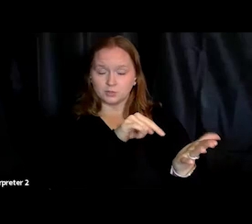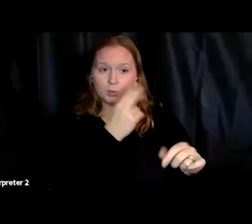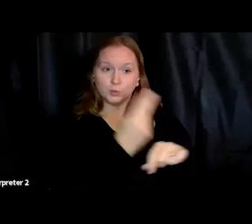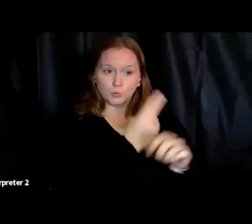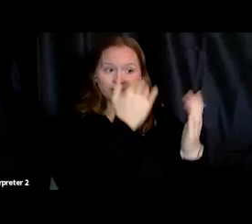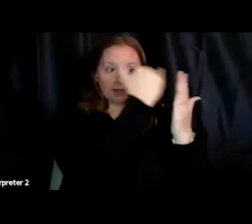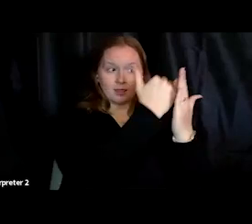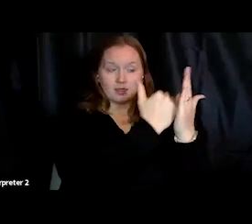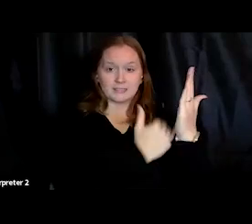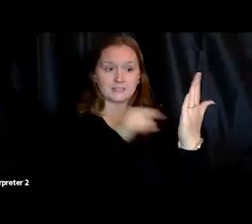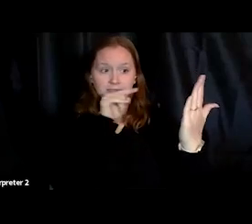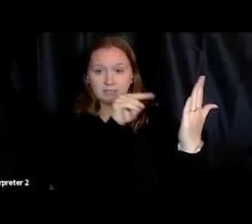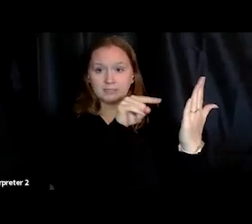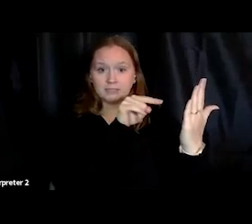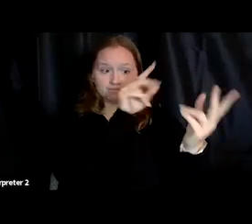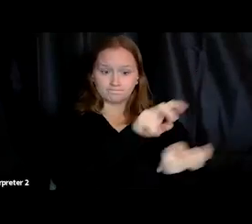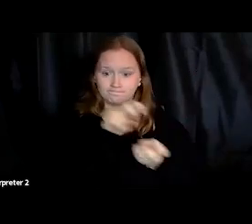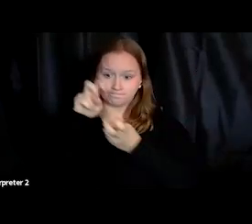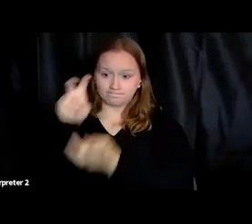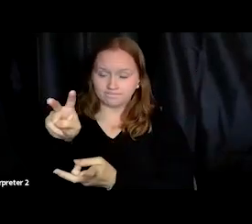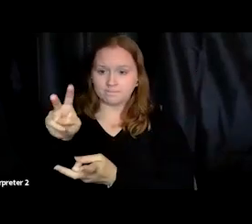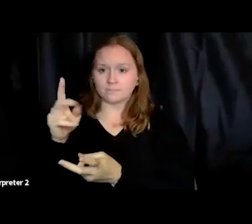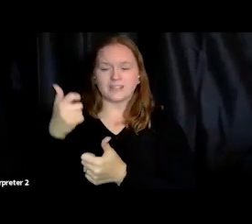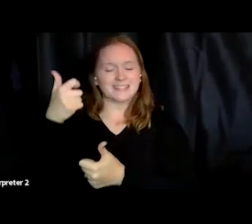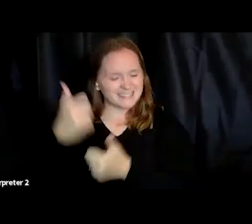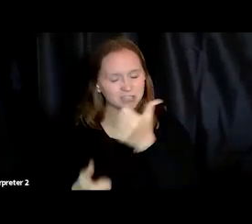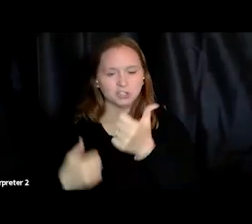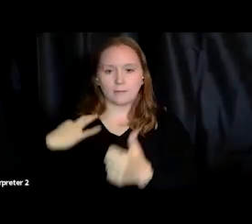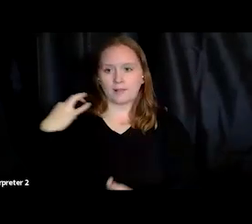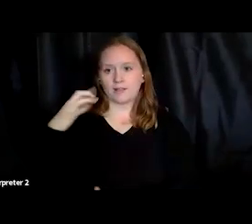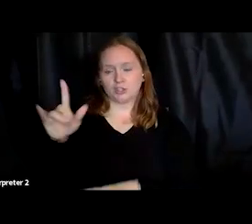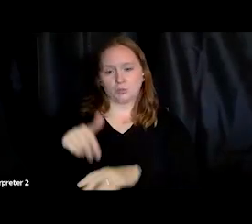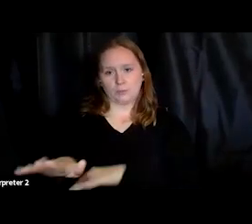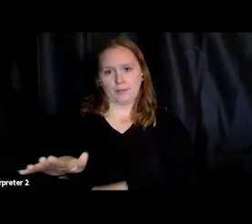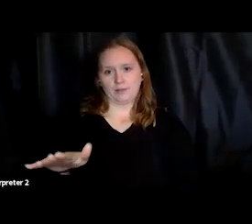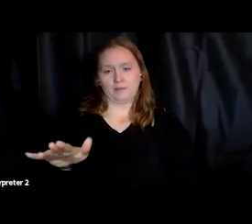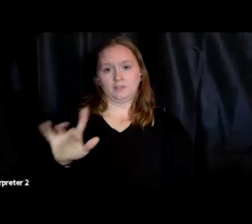with every application that you submit. The first thing I do when I'm working with an applicant,